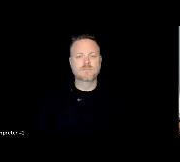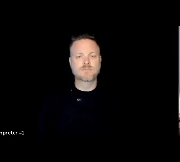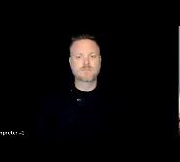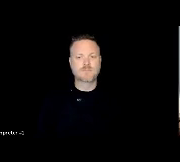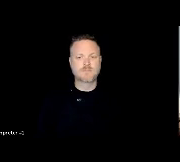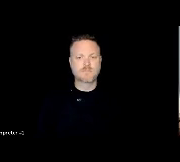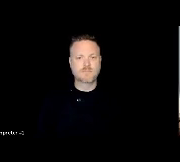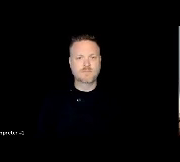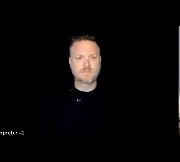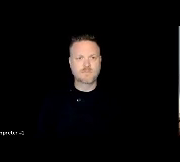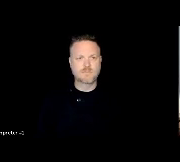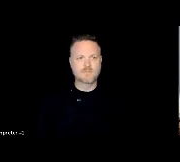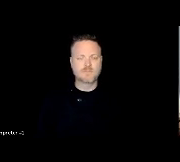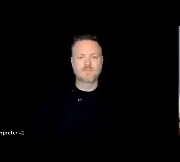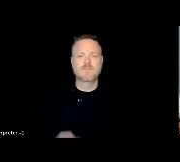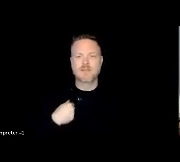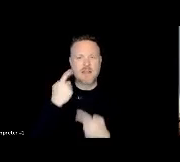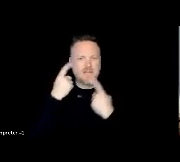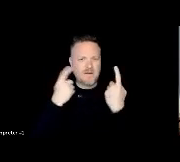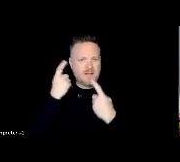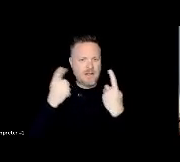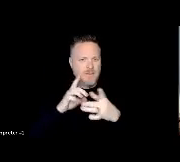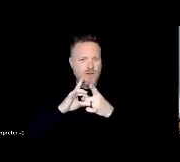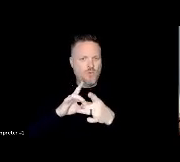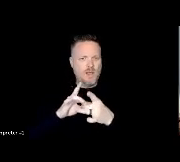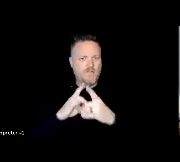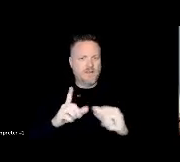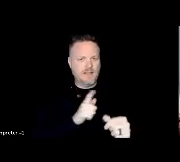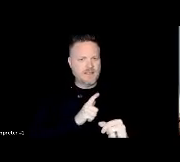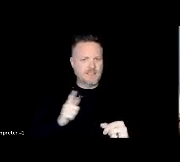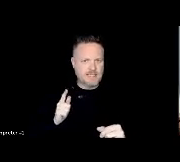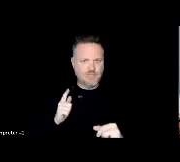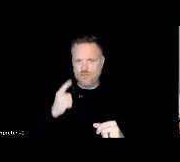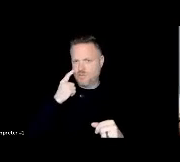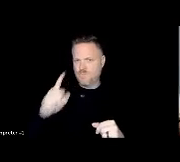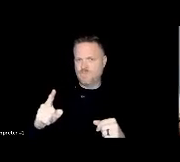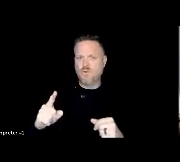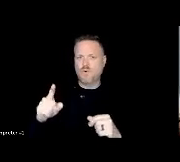I have thought about relevant legislation with regard to the topics that we are talking about